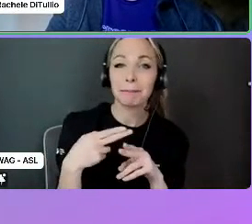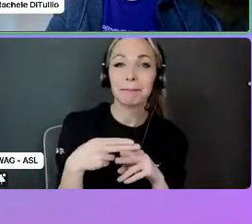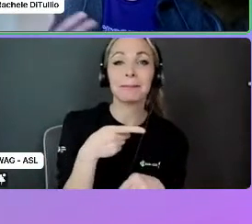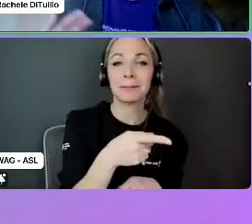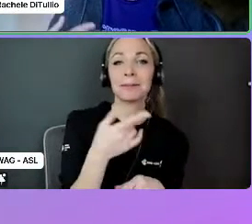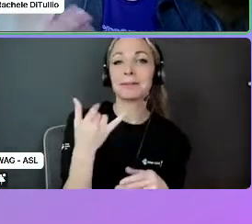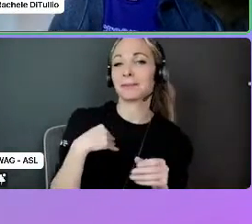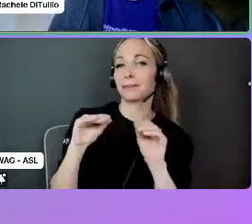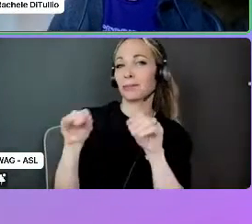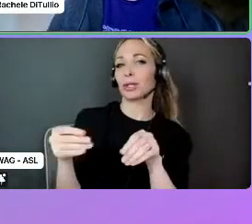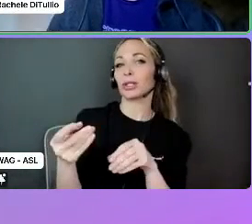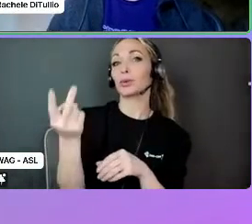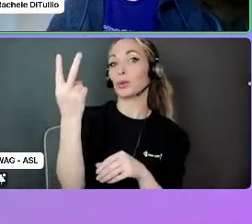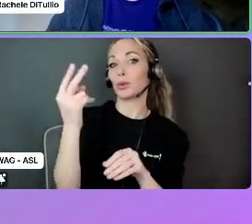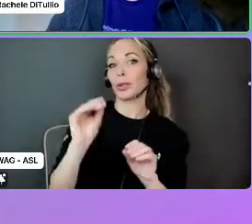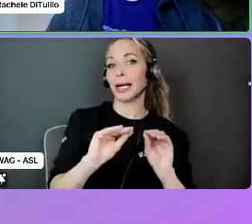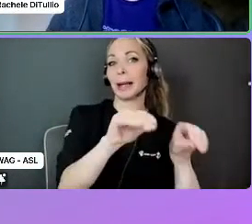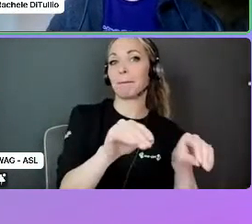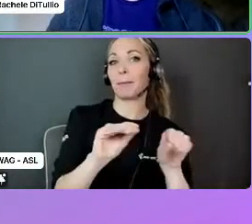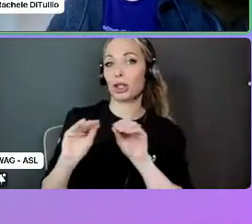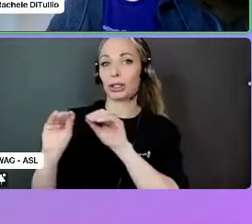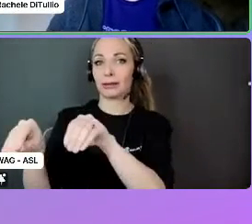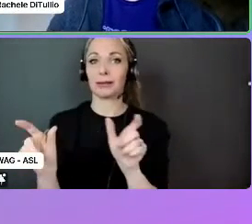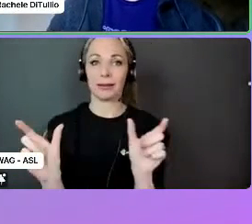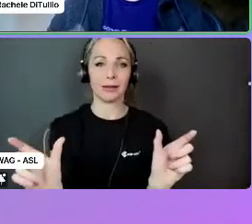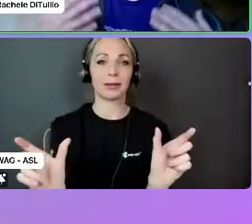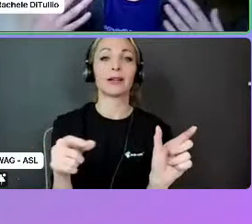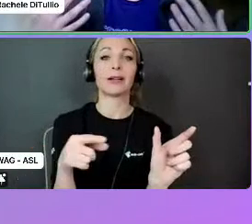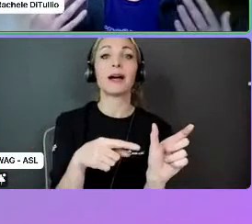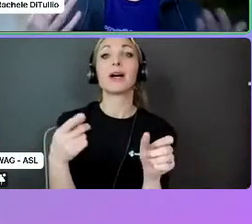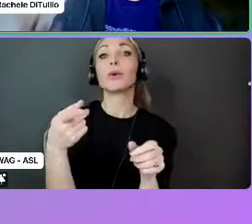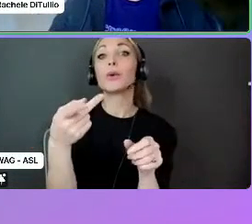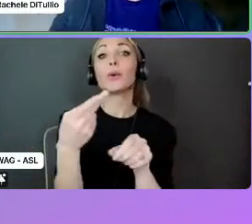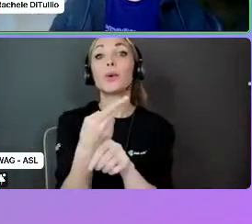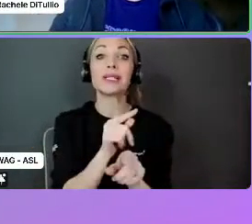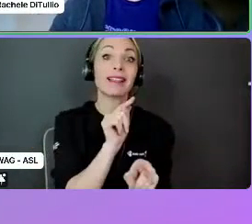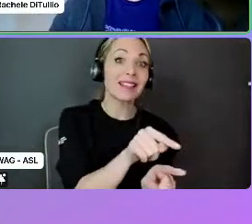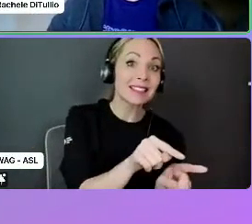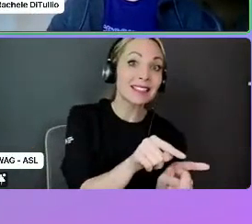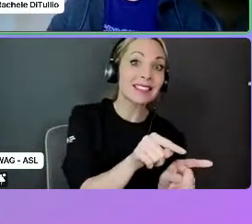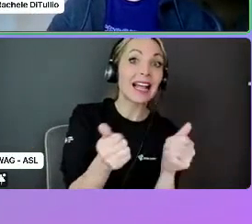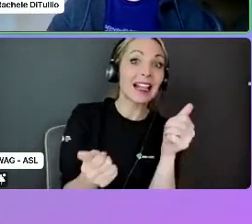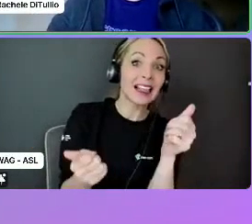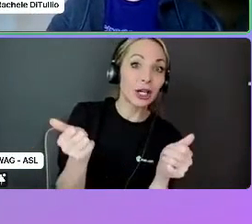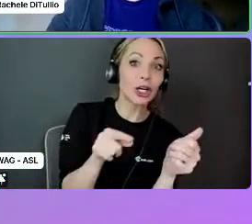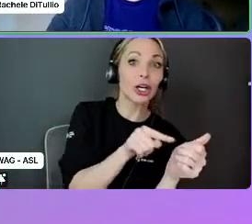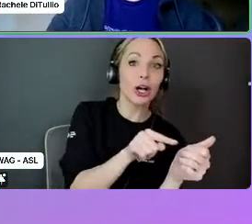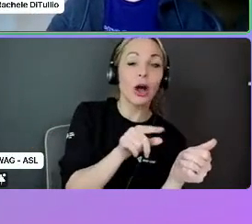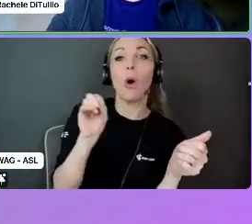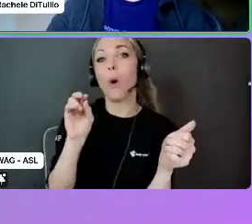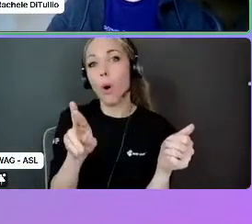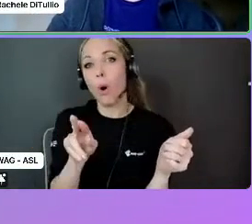and I've got the asterisk 2 denote that as a required field, and then I marked up two inputs. We went to use